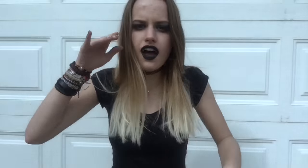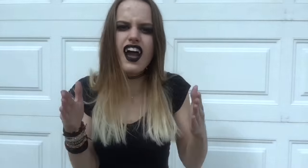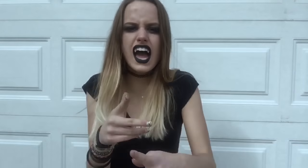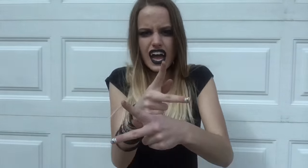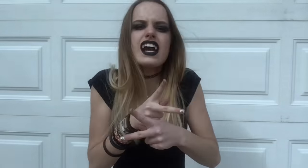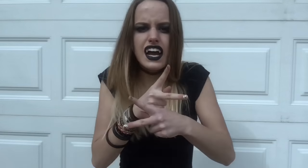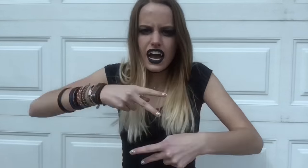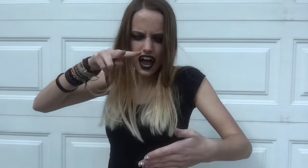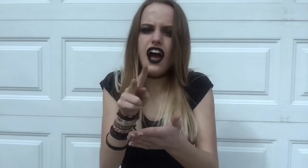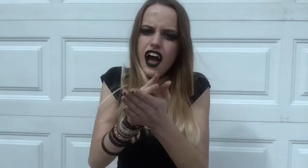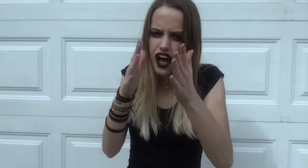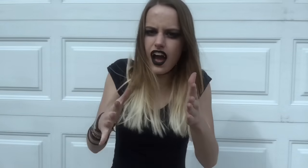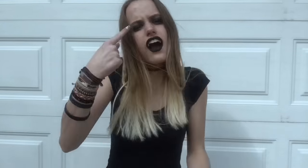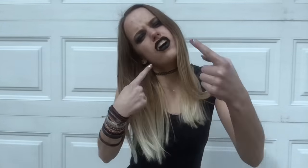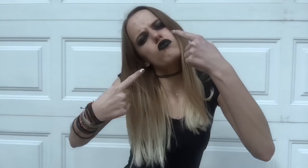(finders keepers, losers weepers)